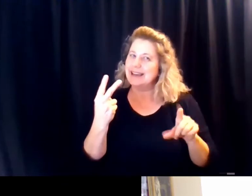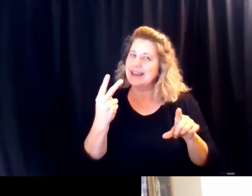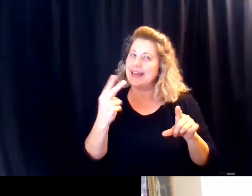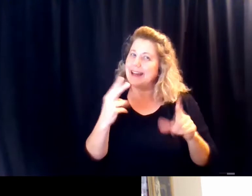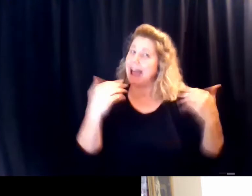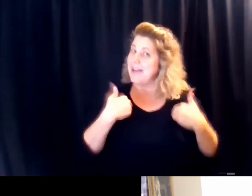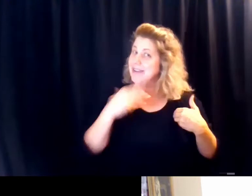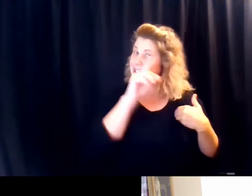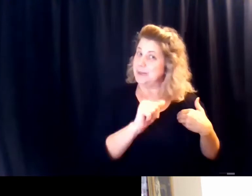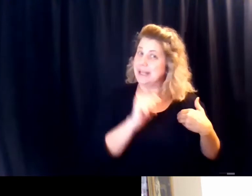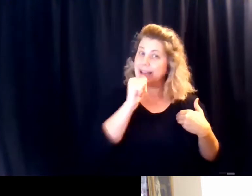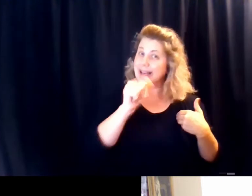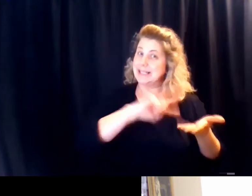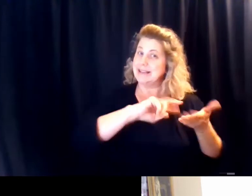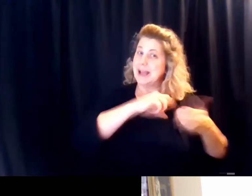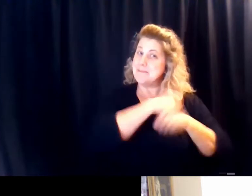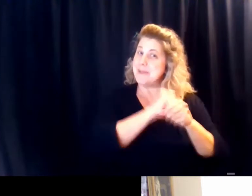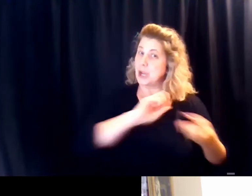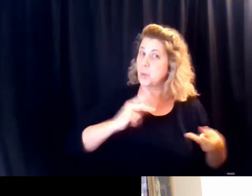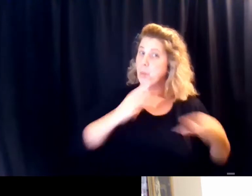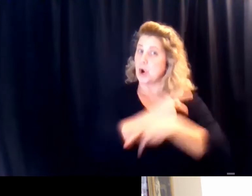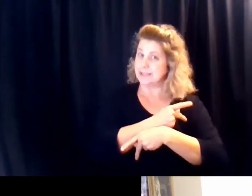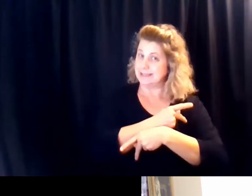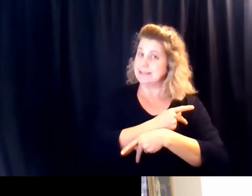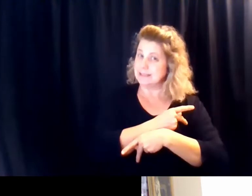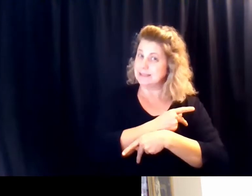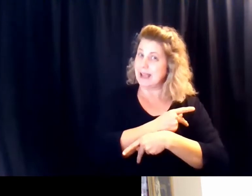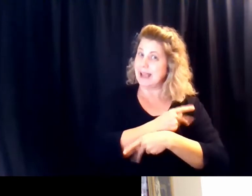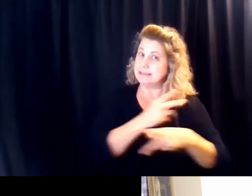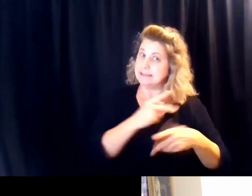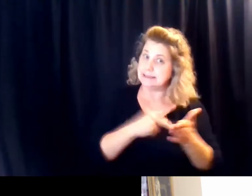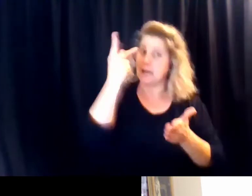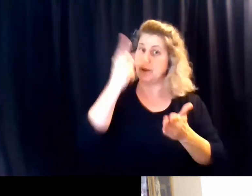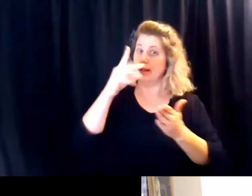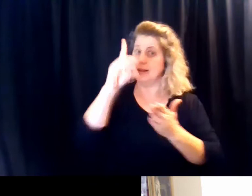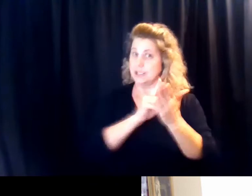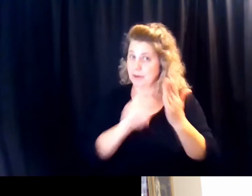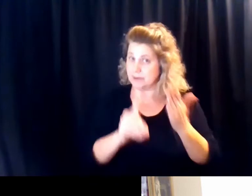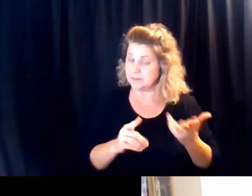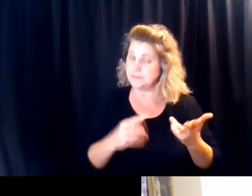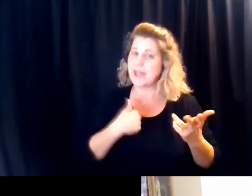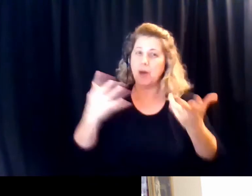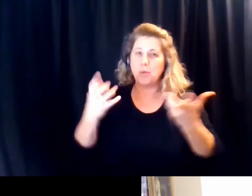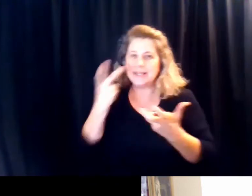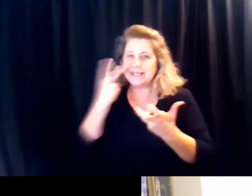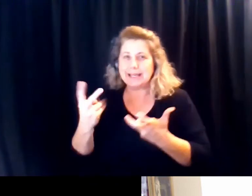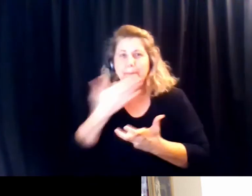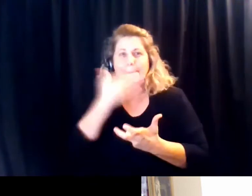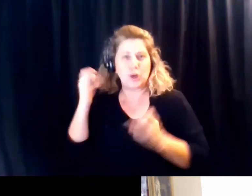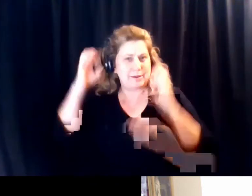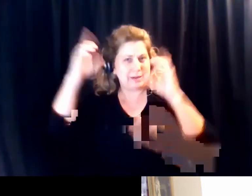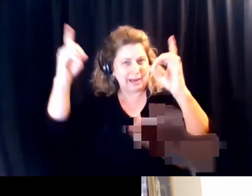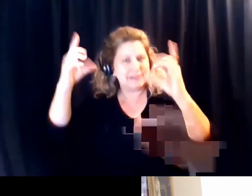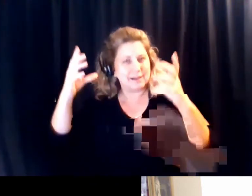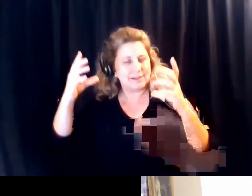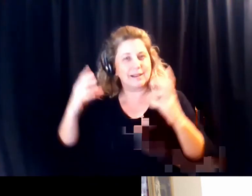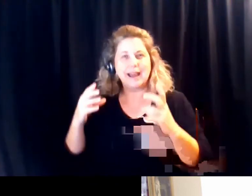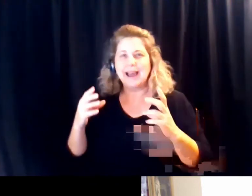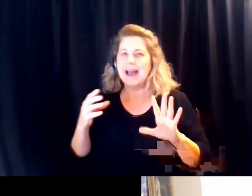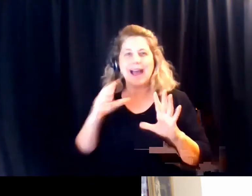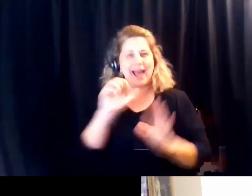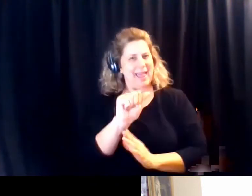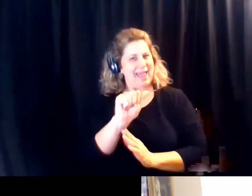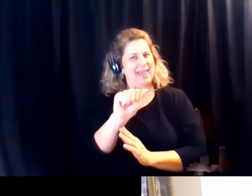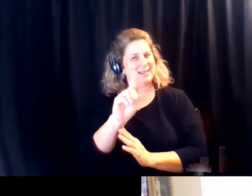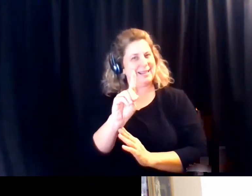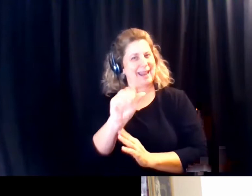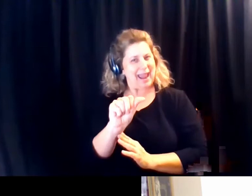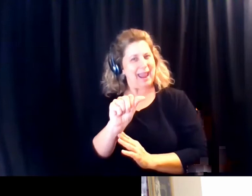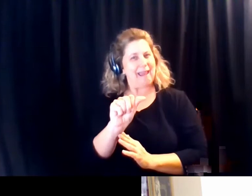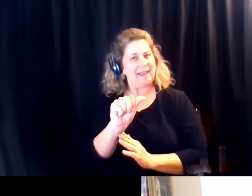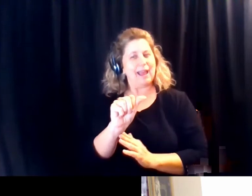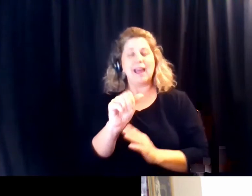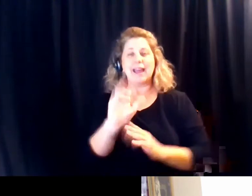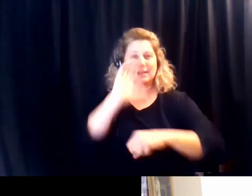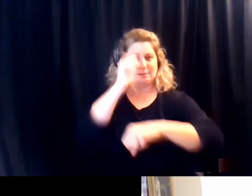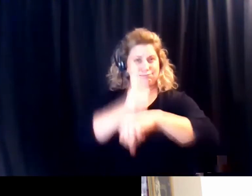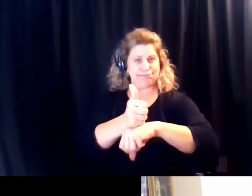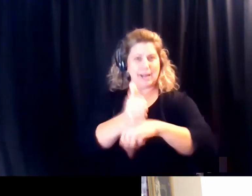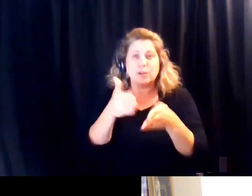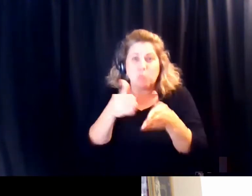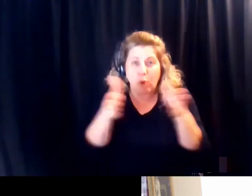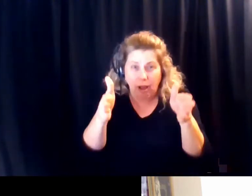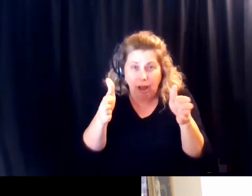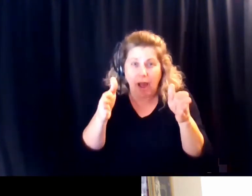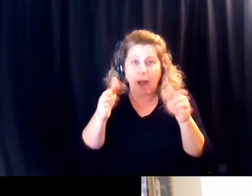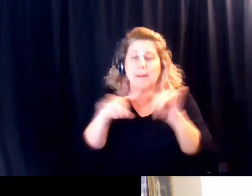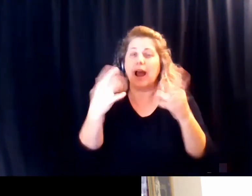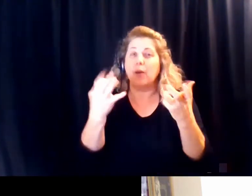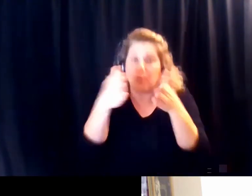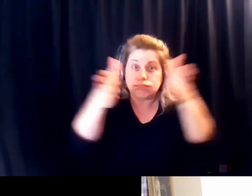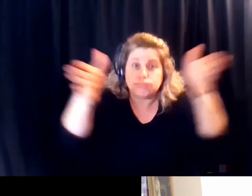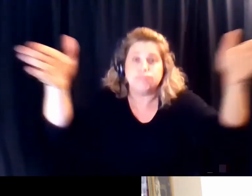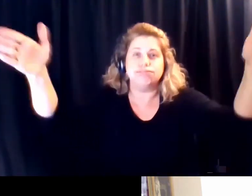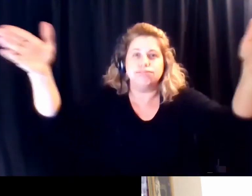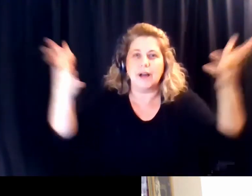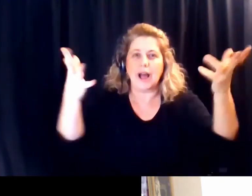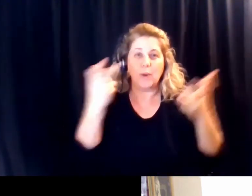Judith Heumann: Is not able to assume that costs. And I would say that you looking at as an individual accommodation and so having the electric door for students who can open the door, otherwise I would argue is a reasonable accommodation